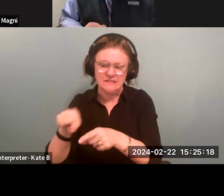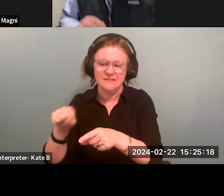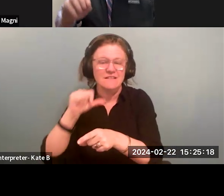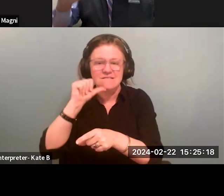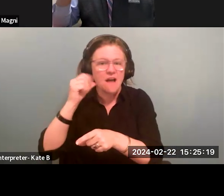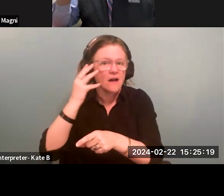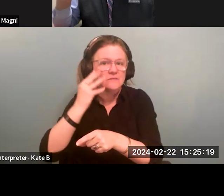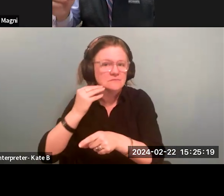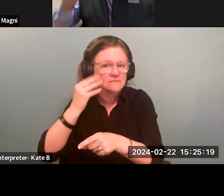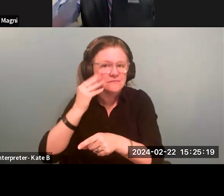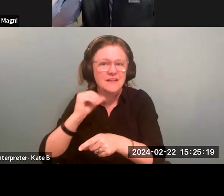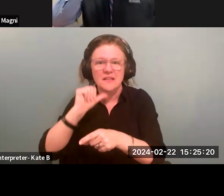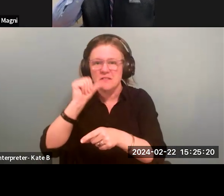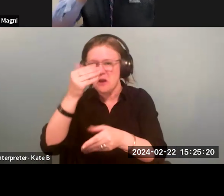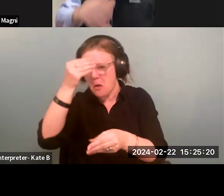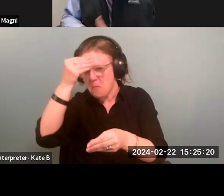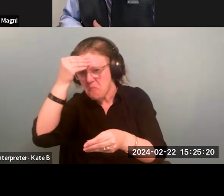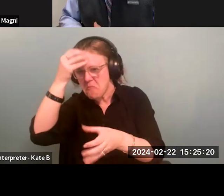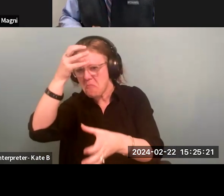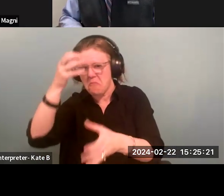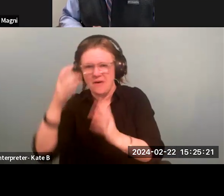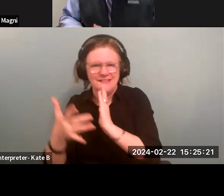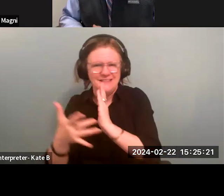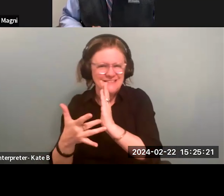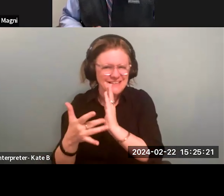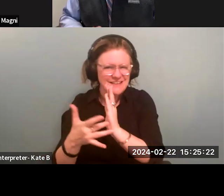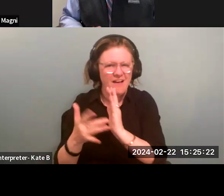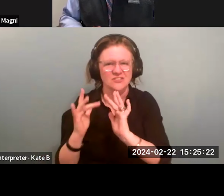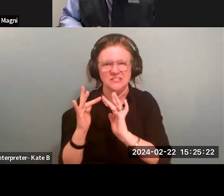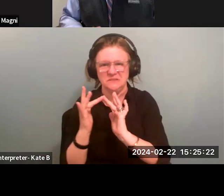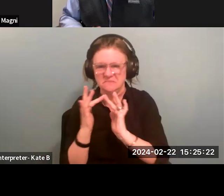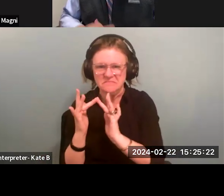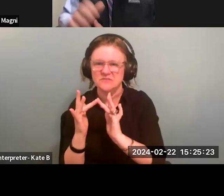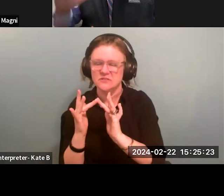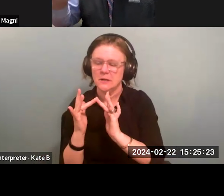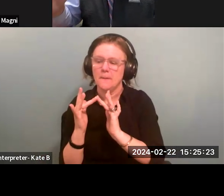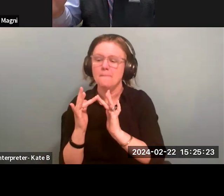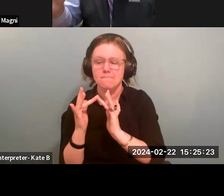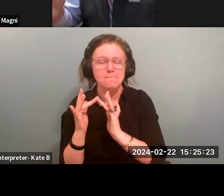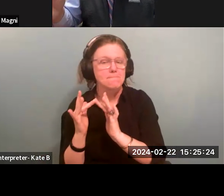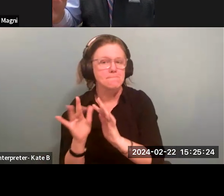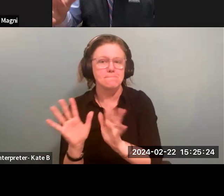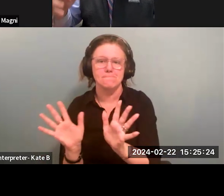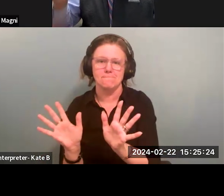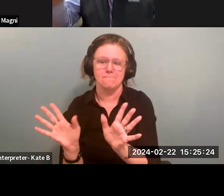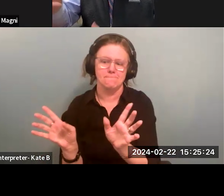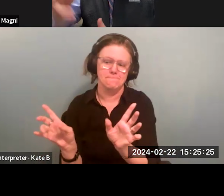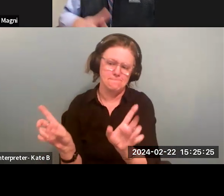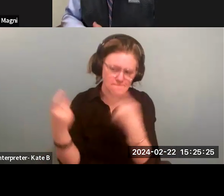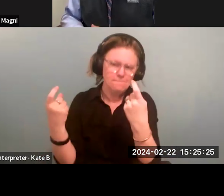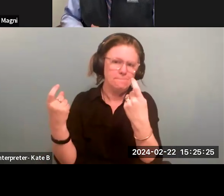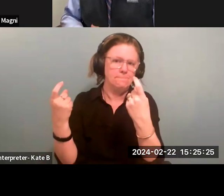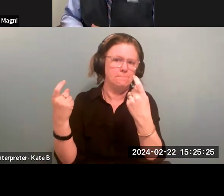are older, that have not lived in this digital environment as long, and maybe better identify these individuals